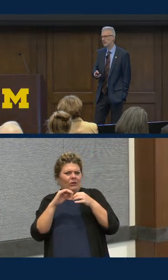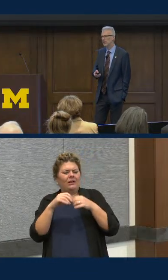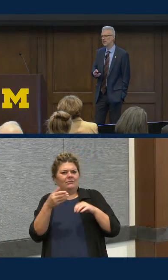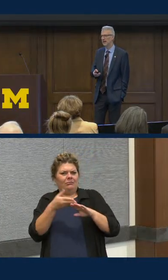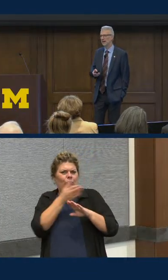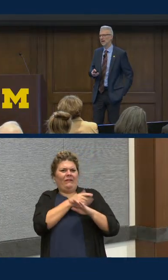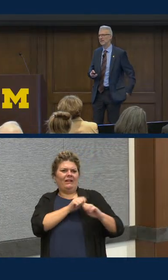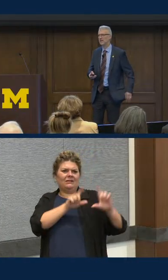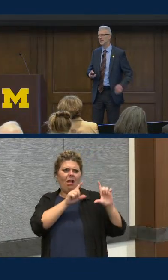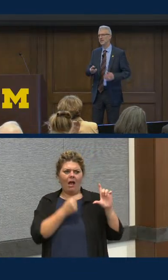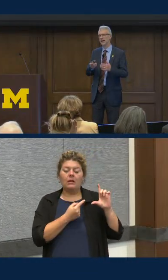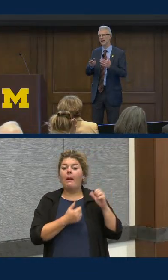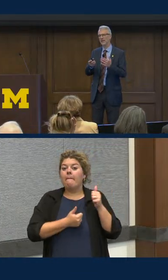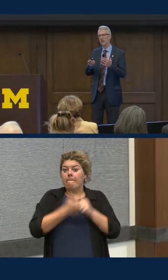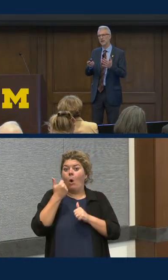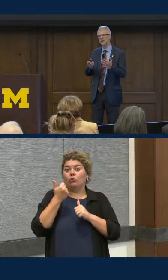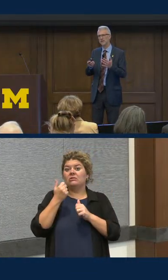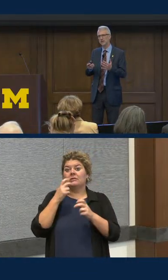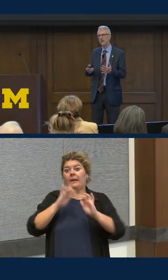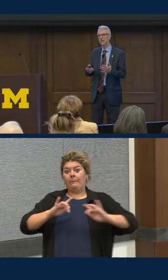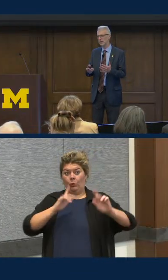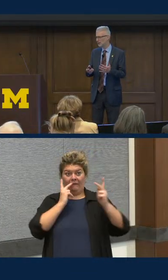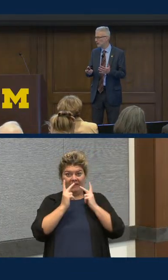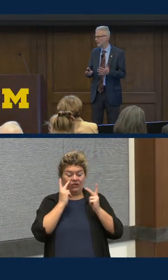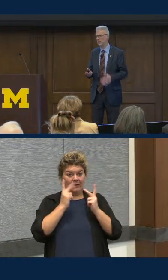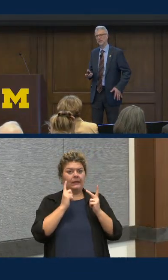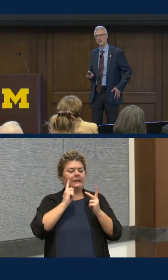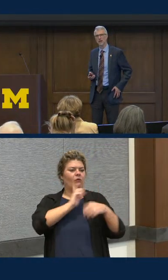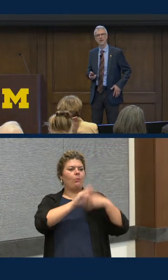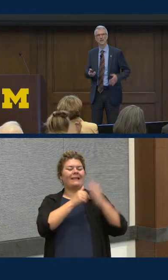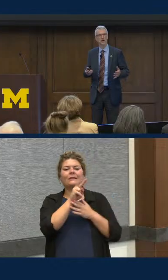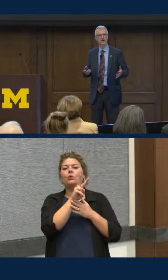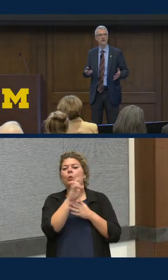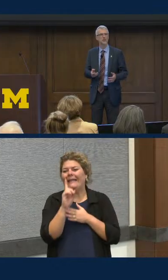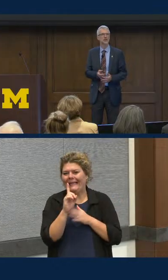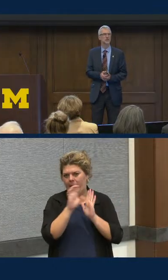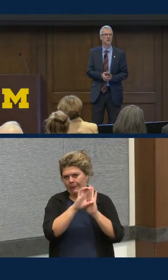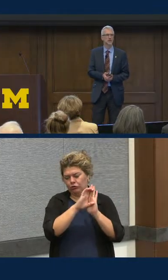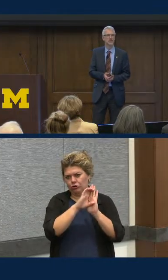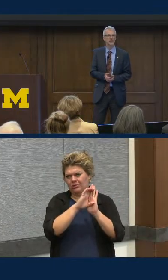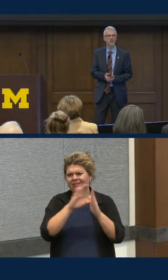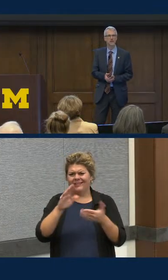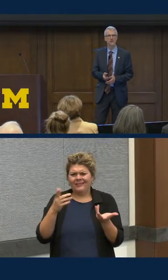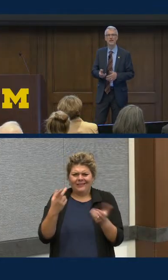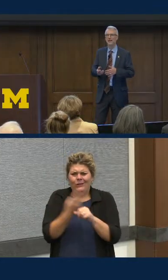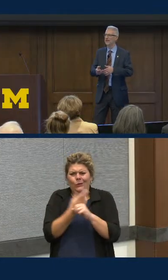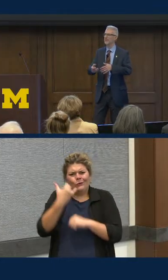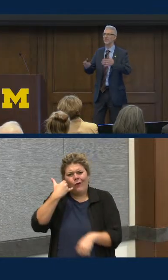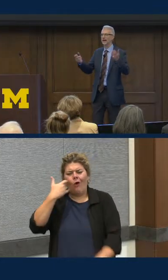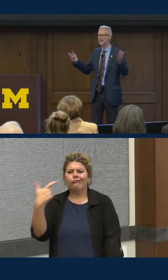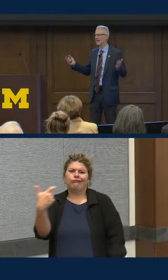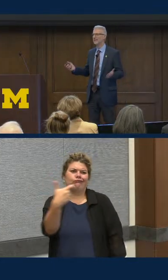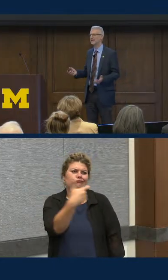computer technology is designed for processing 2D because we take pictures with cell phones